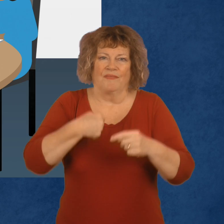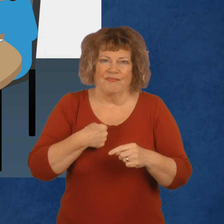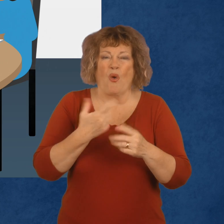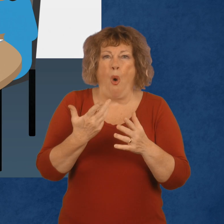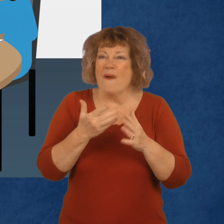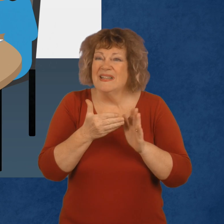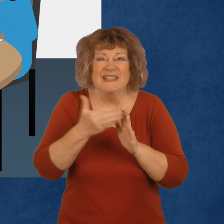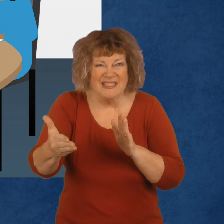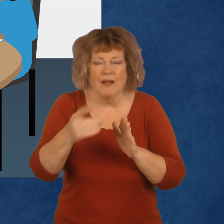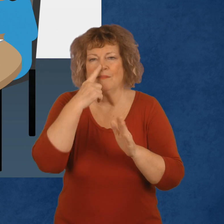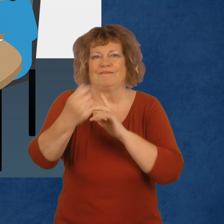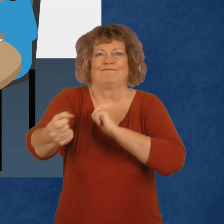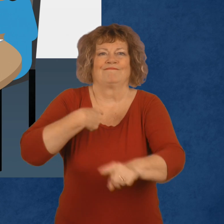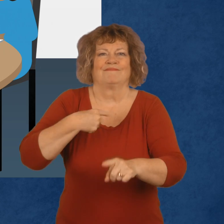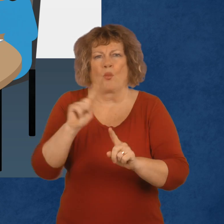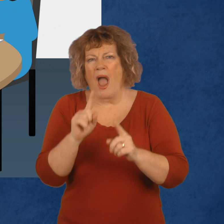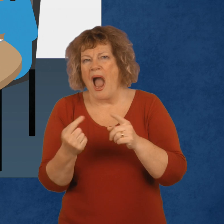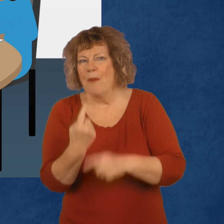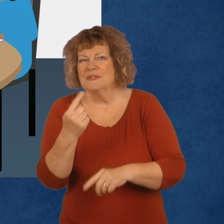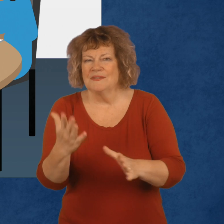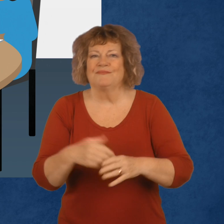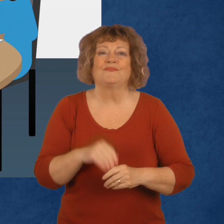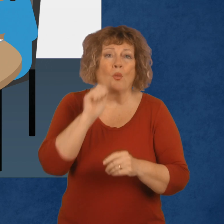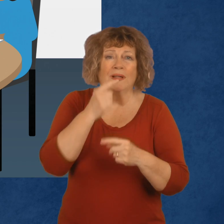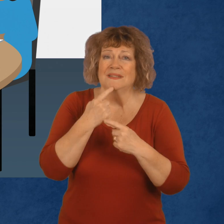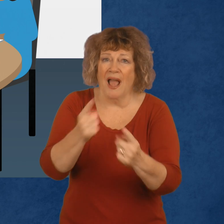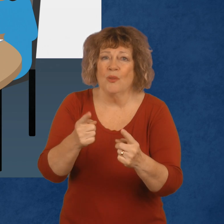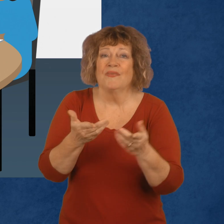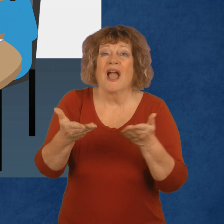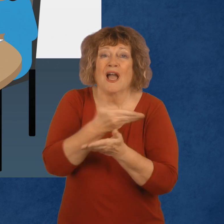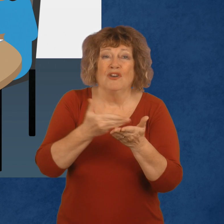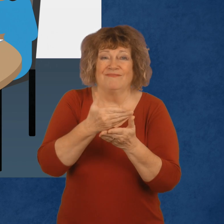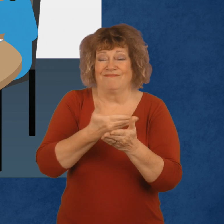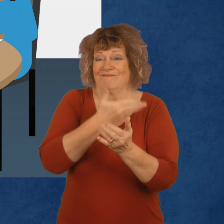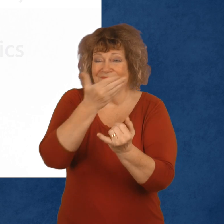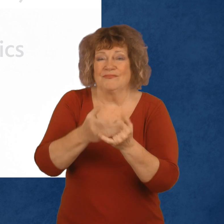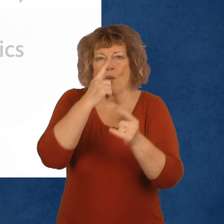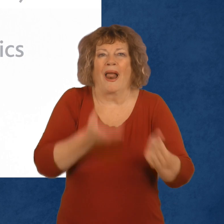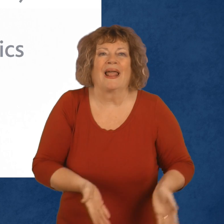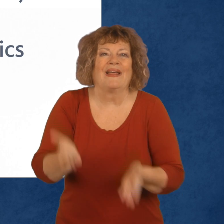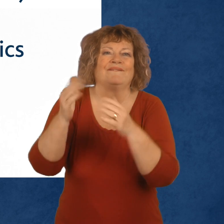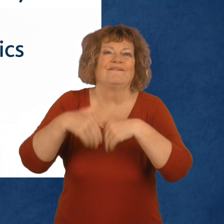If you’re not happy with the outcome, the organisations we told you about earlier in the film can provide advice on whether, and how,